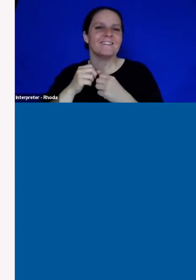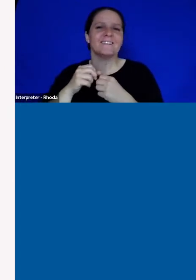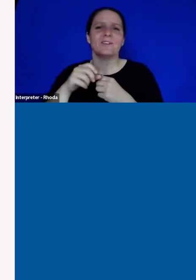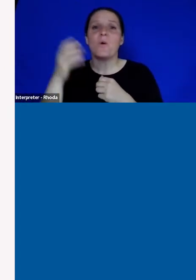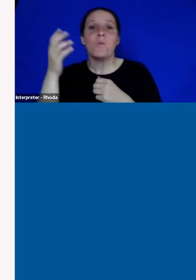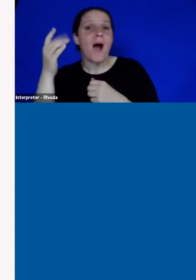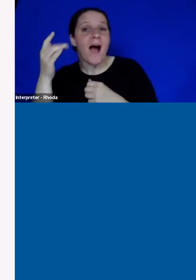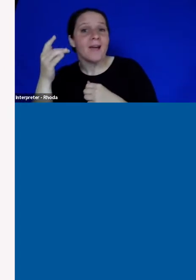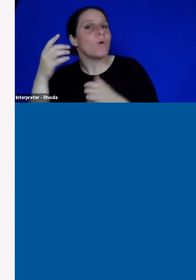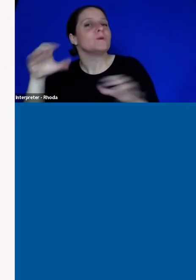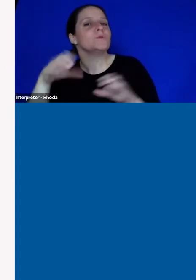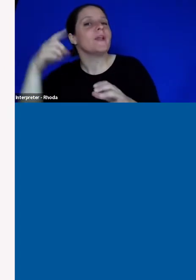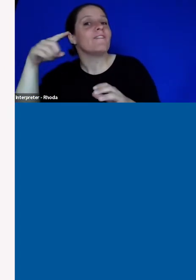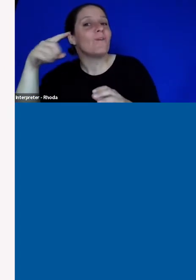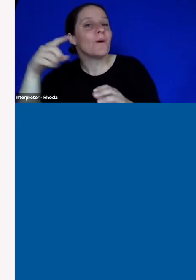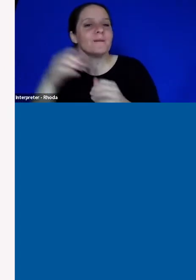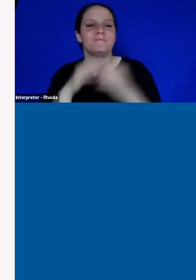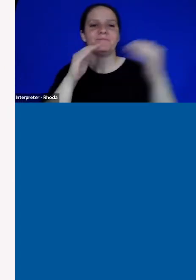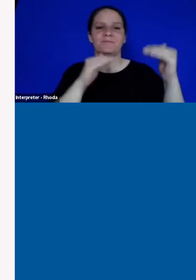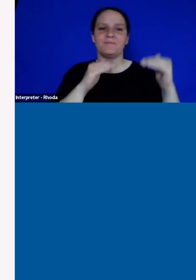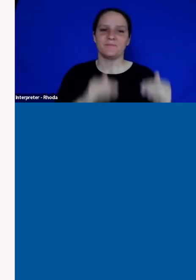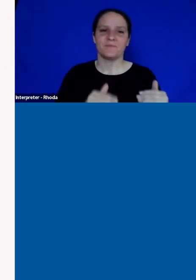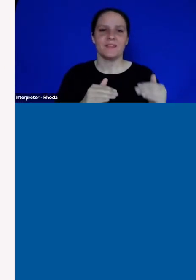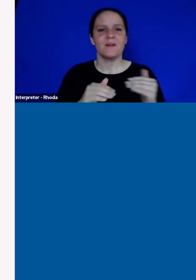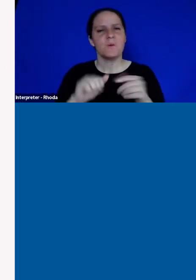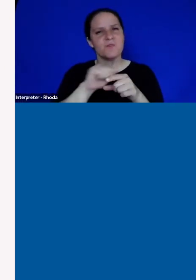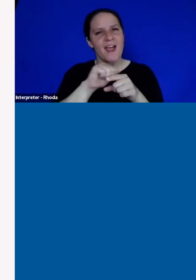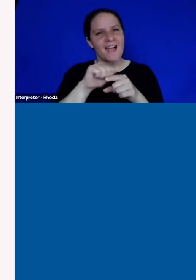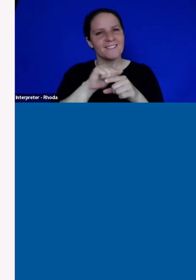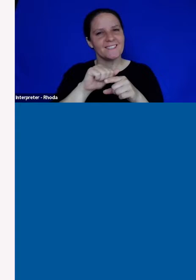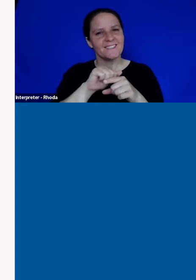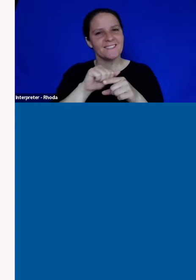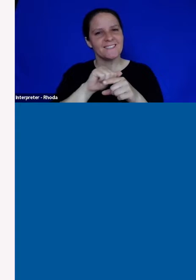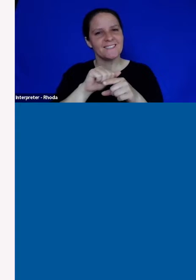an inaccessible example post together, pointing out the areas for improvement